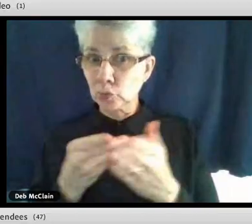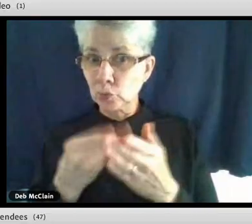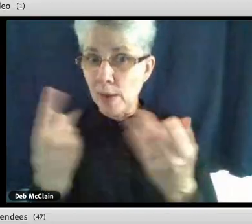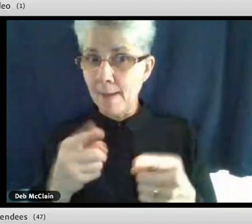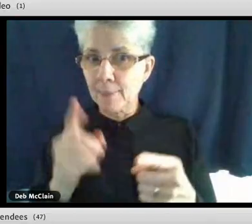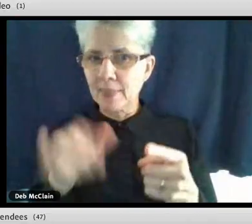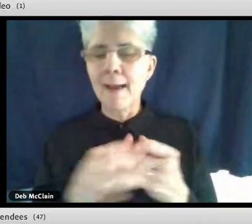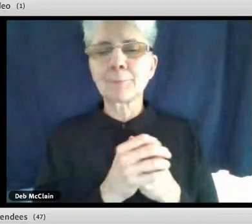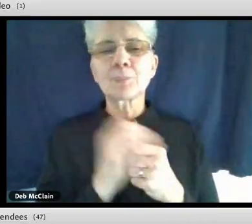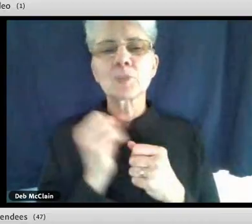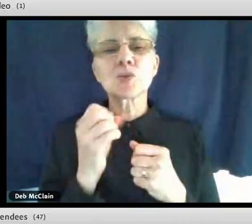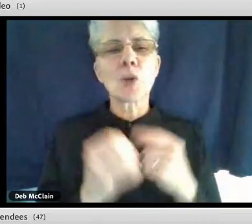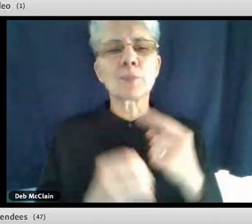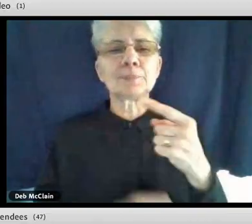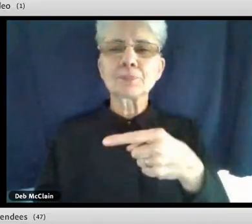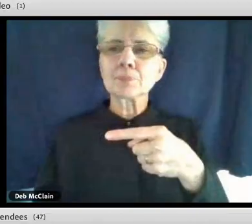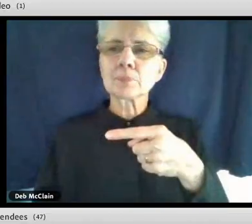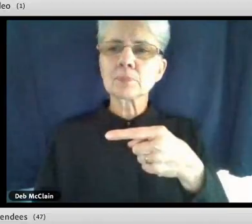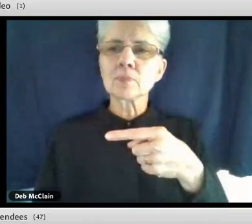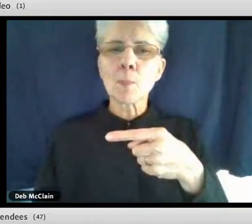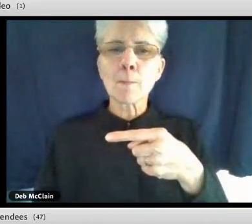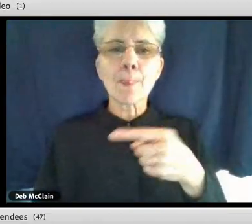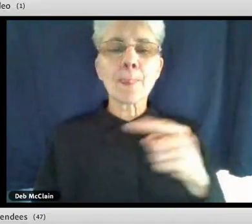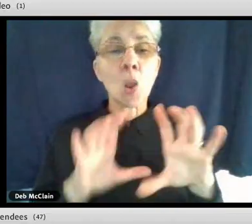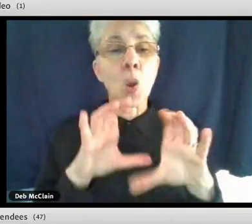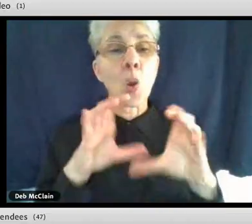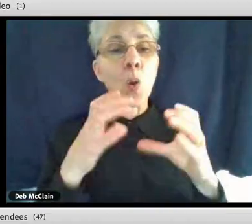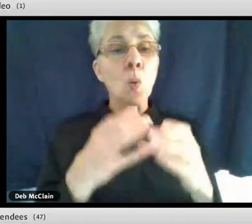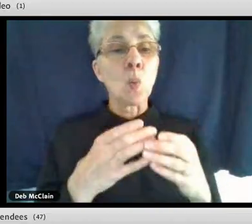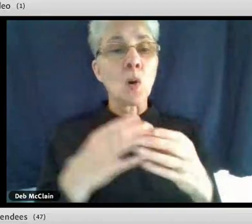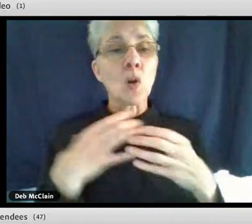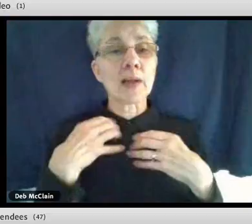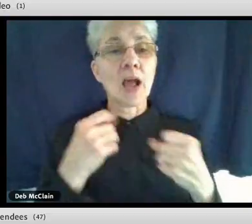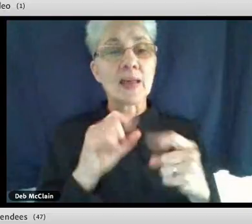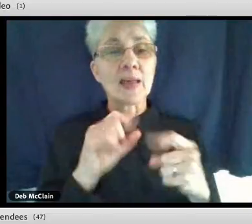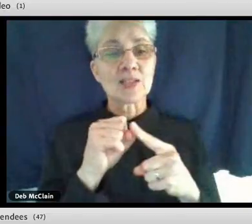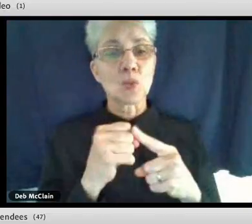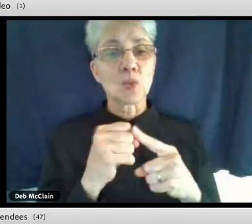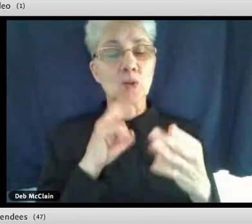Okay, so again, the World Health has got some situation reports.